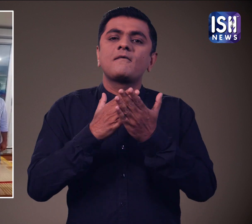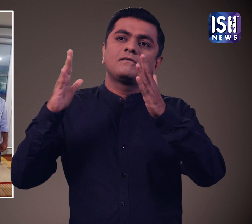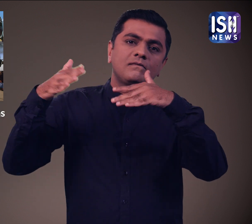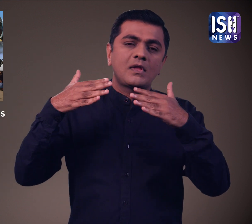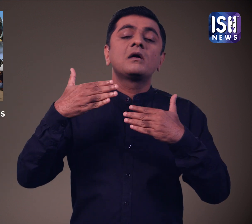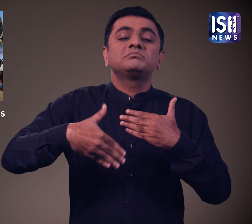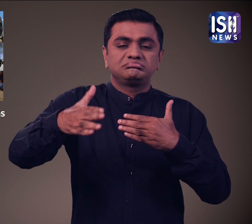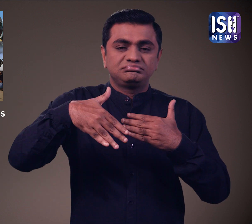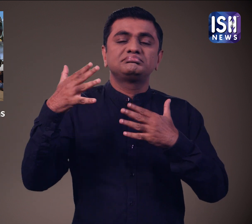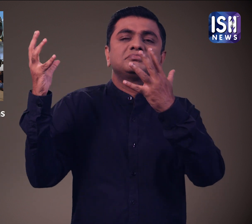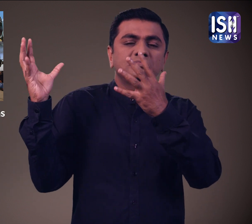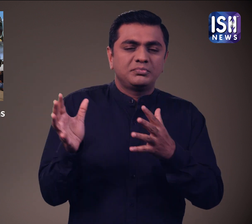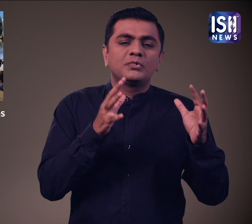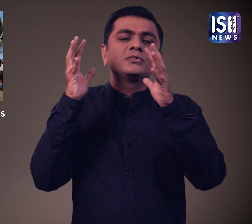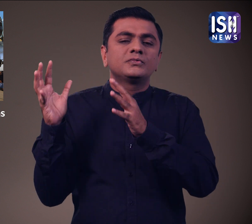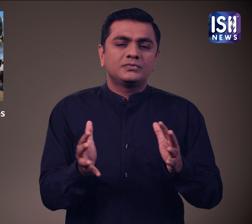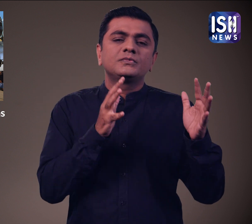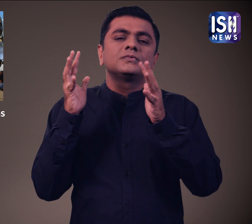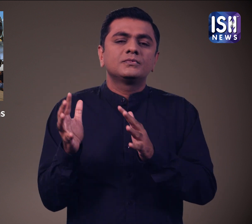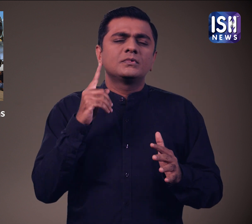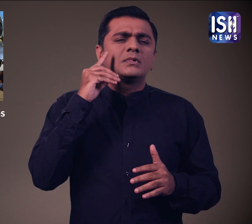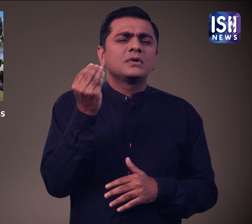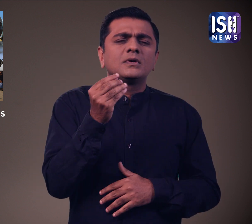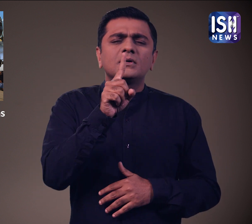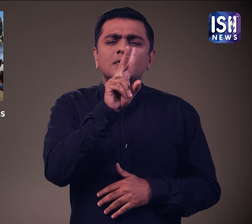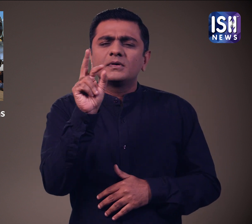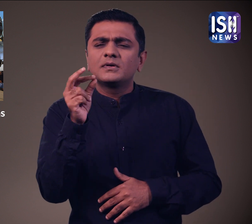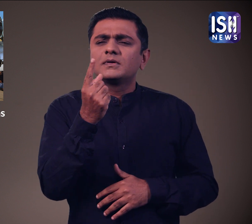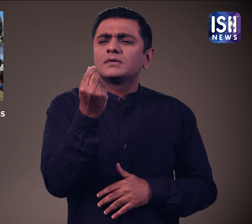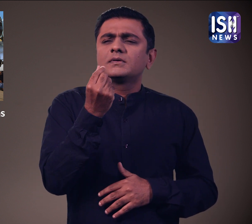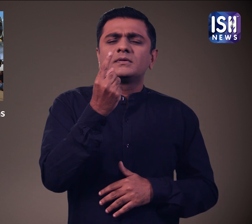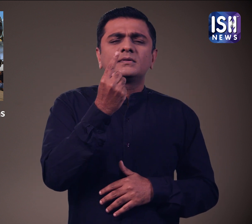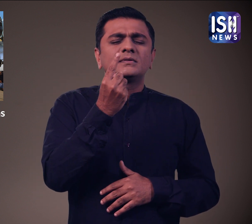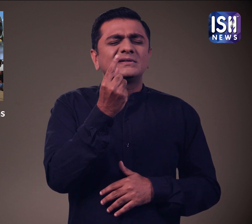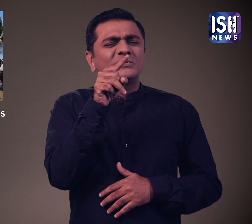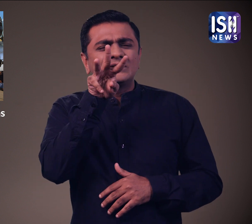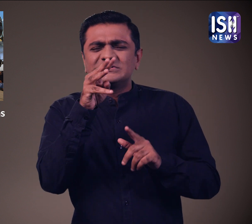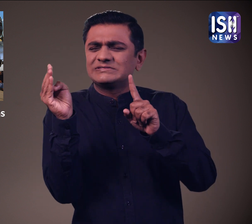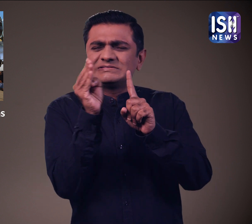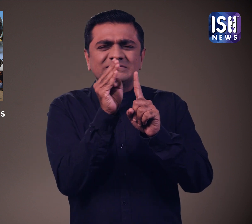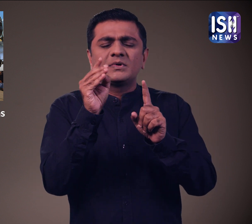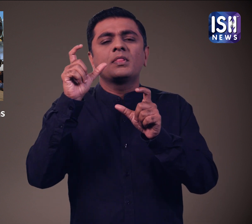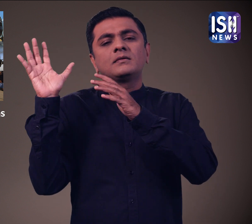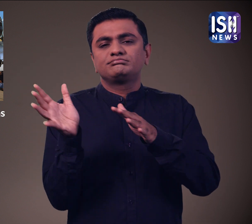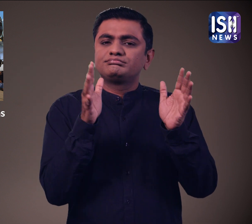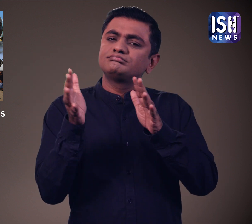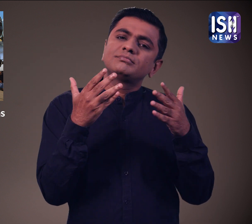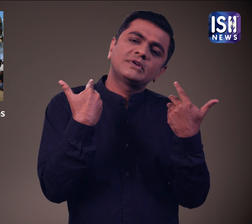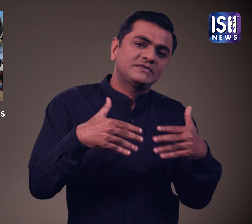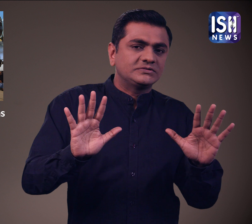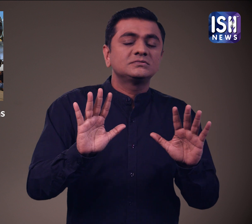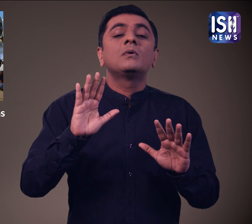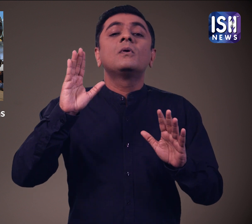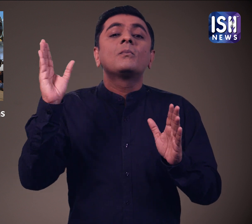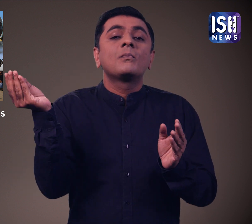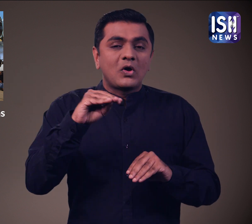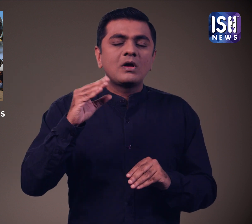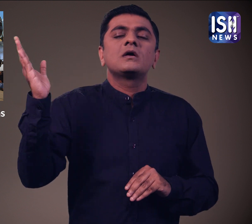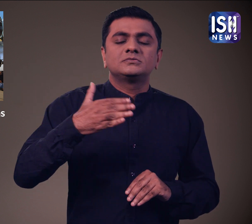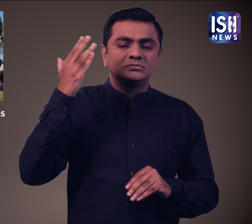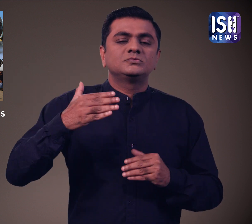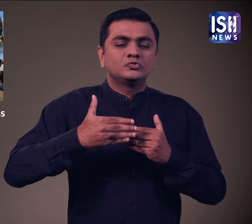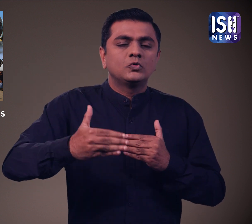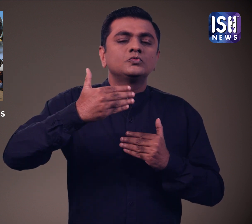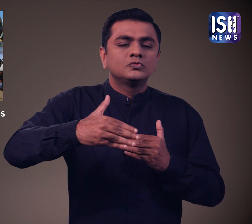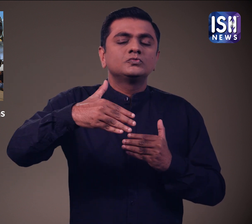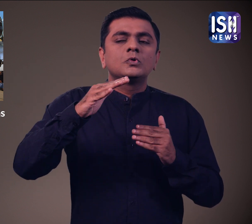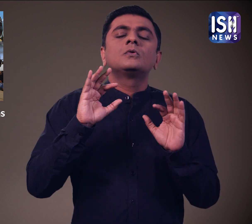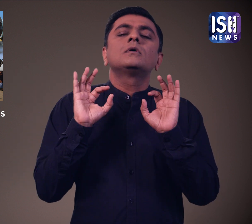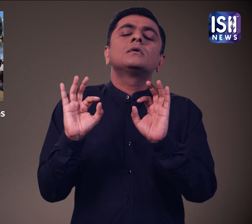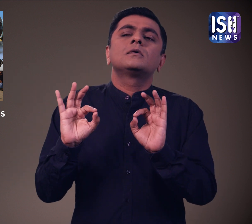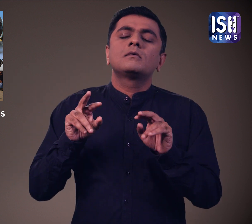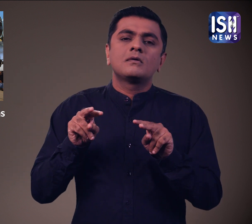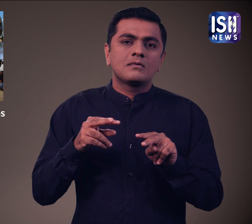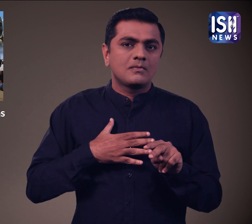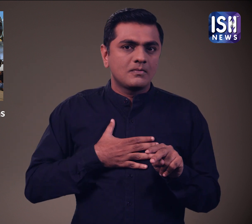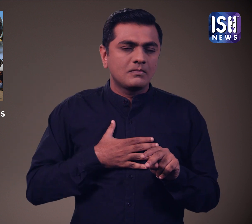Till date over 1200 Indians have been evacuated and more are being resuced in batches under Operation Kaveri.